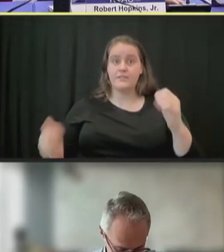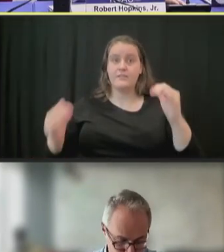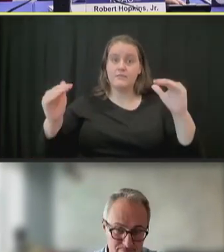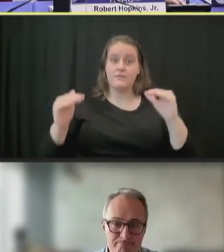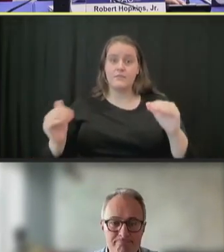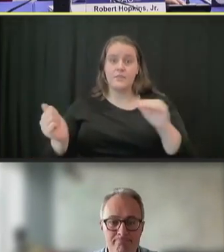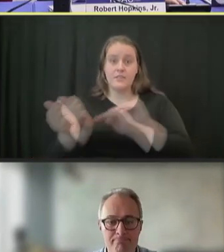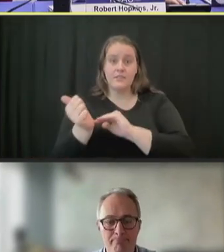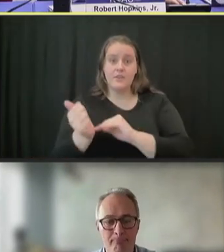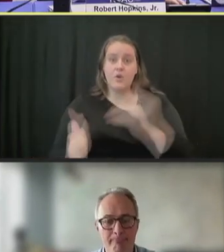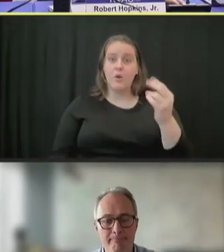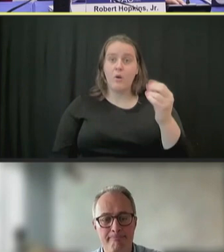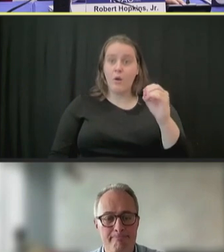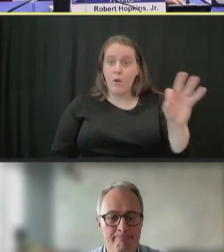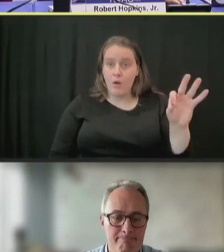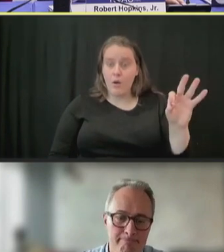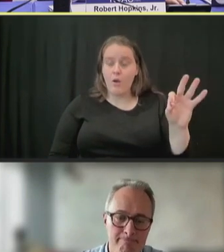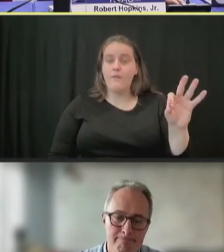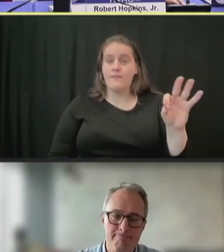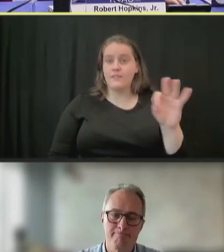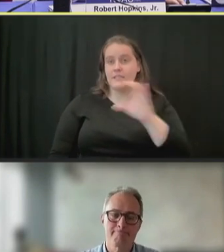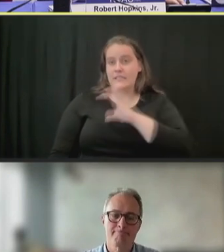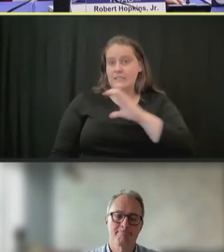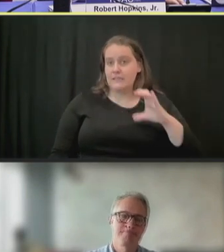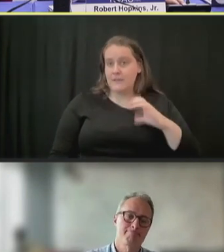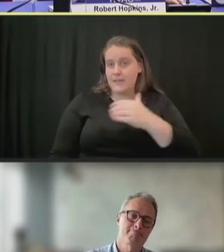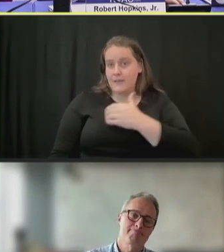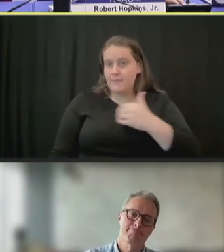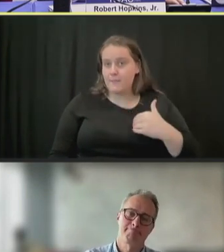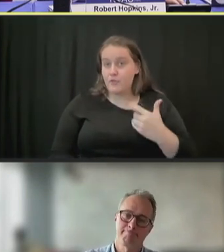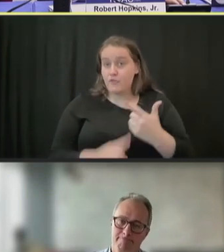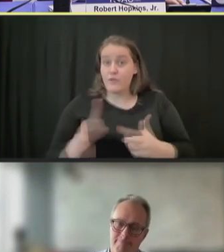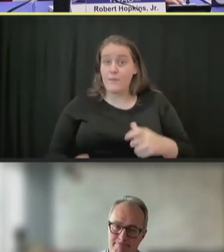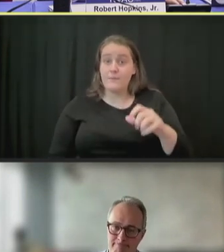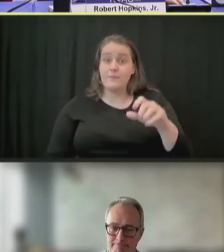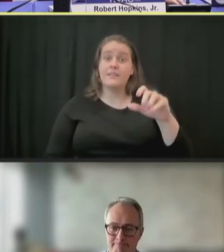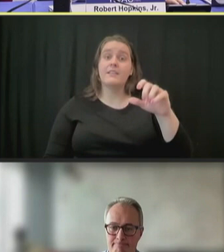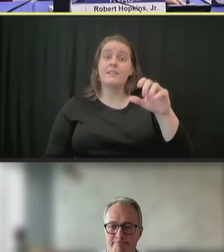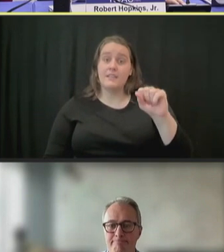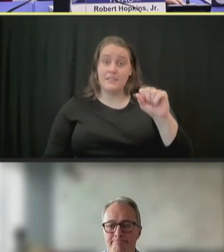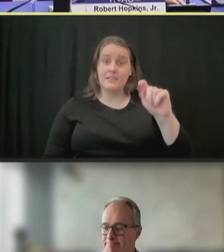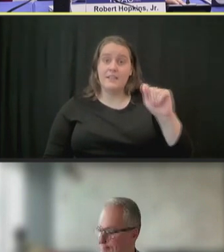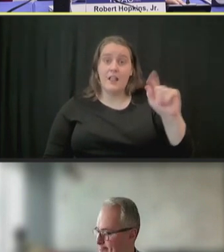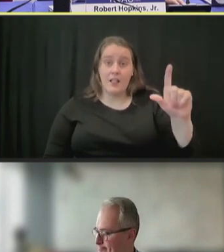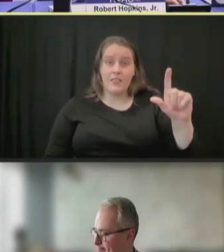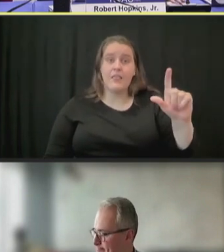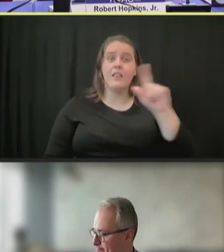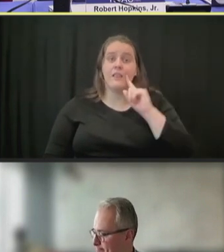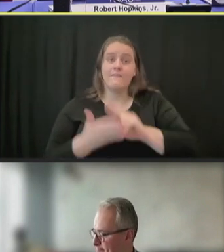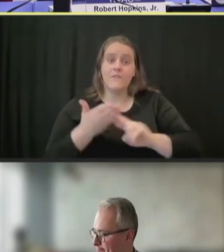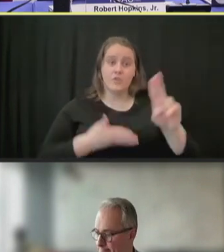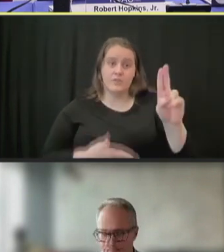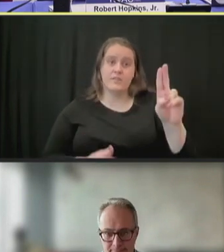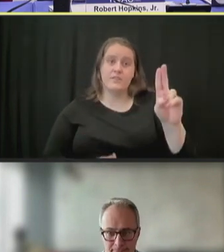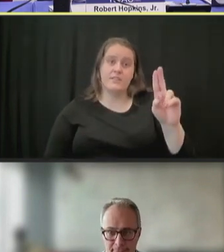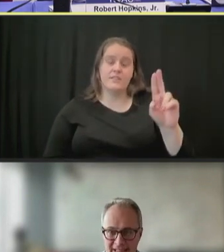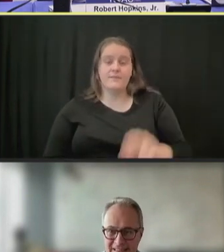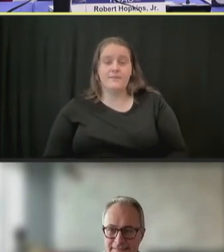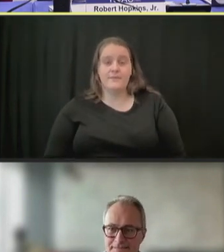members and is from St. Louis University. Daniel, your slides are up. You have the floor.